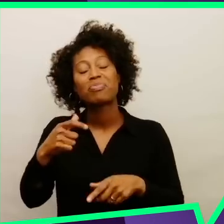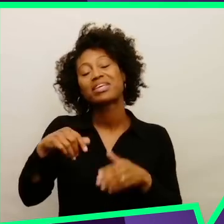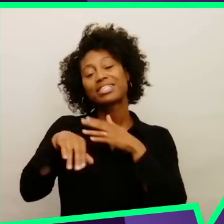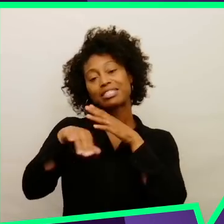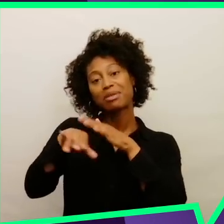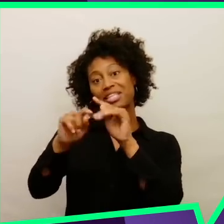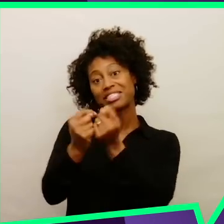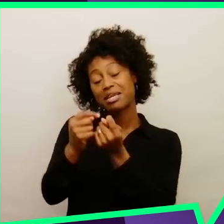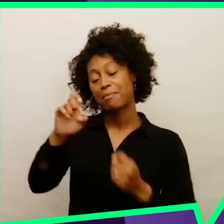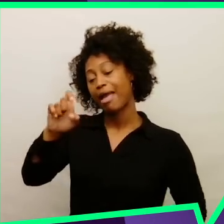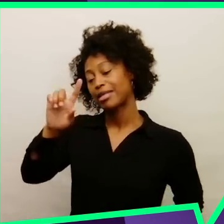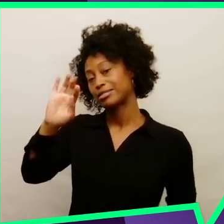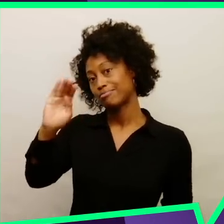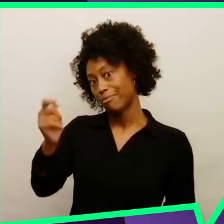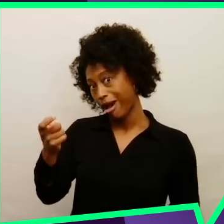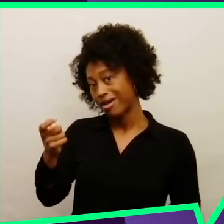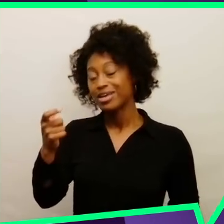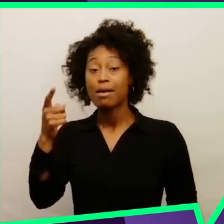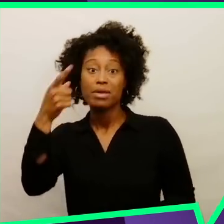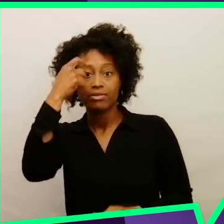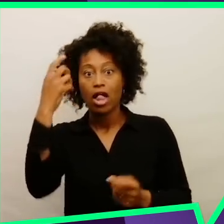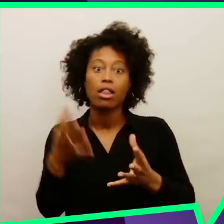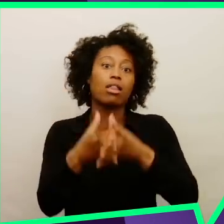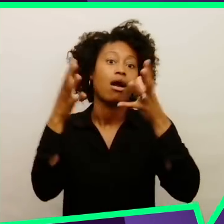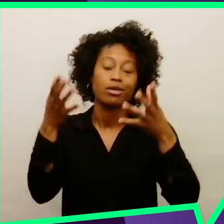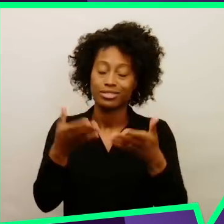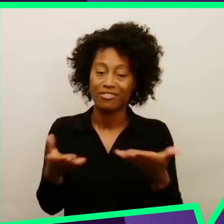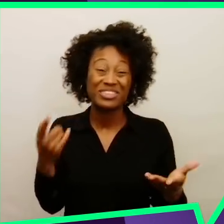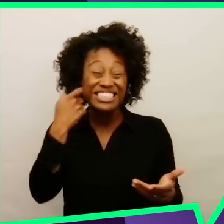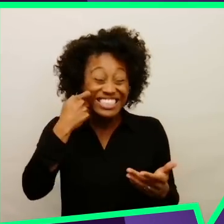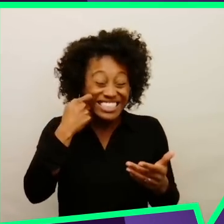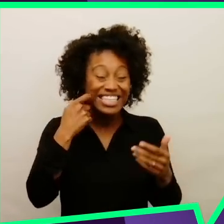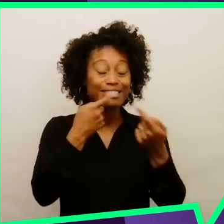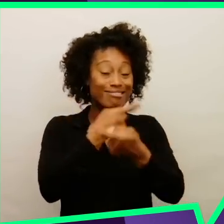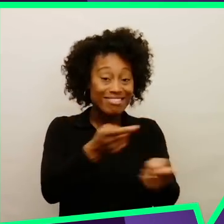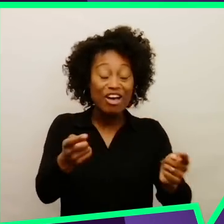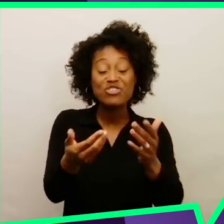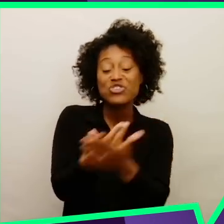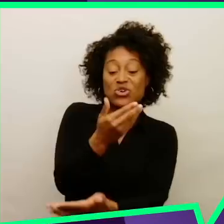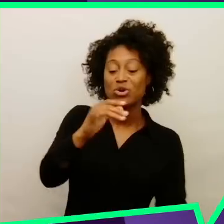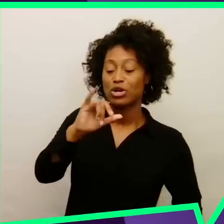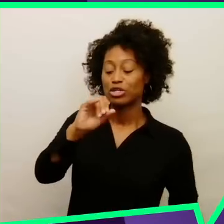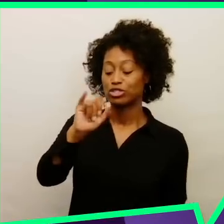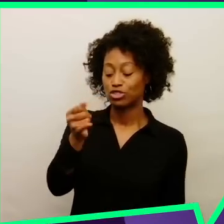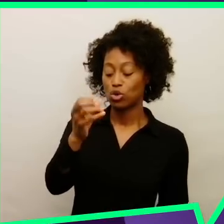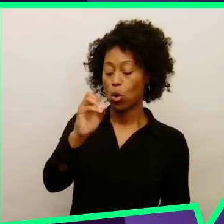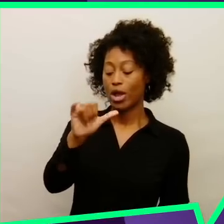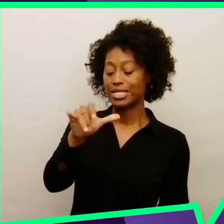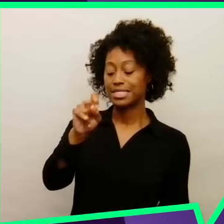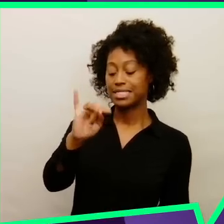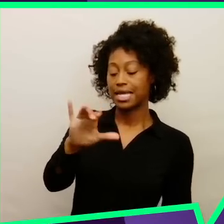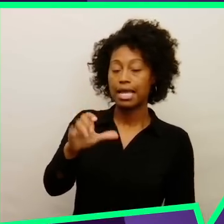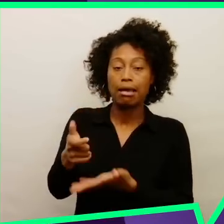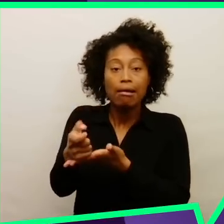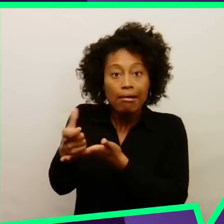because they've got a bunch of stuff. They just premiered their new joystick. How excited are you to talk to Kaitlyn a little bit later